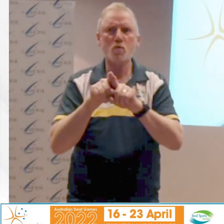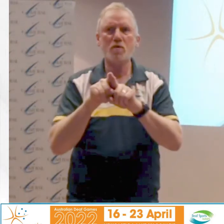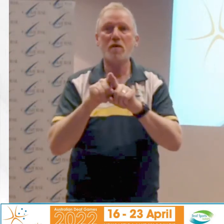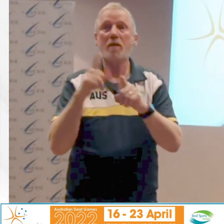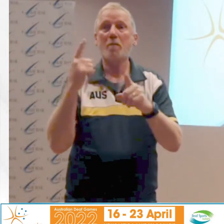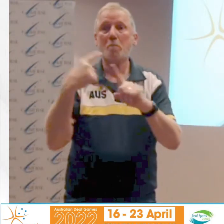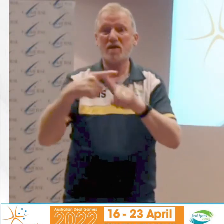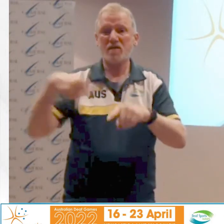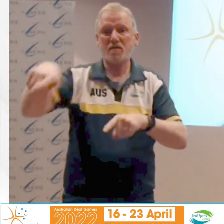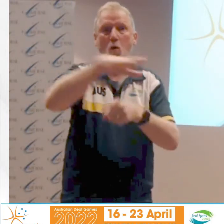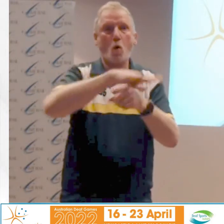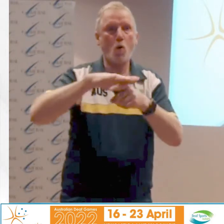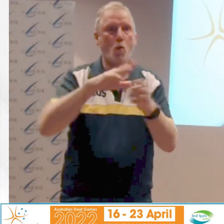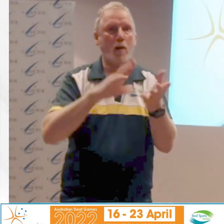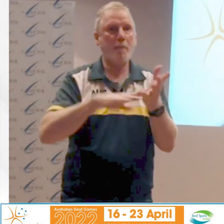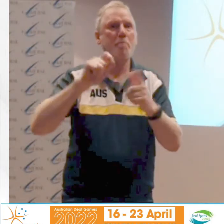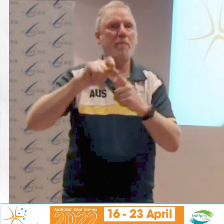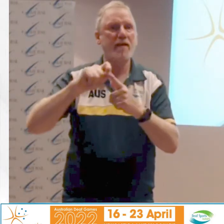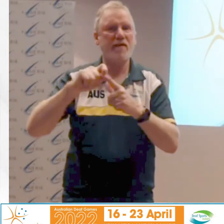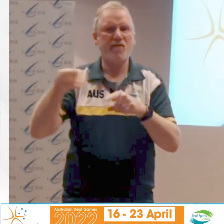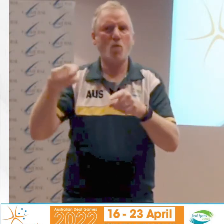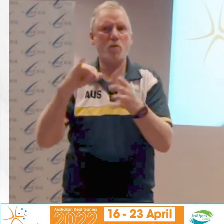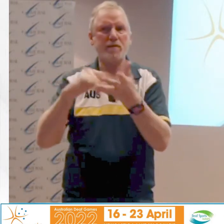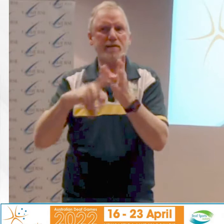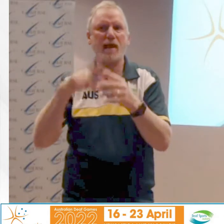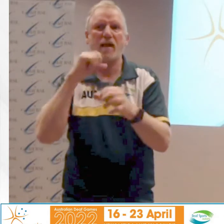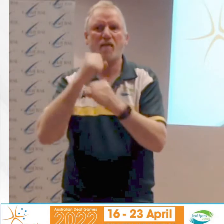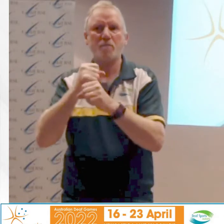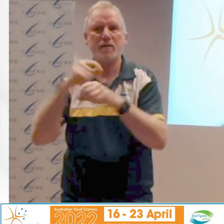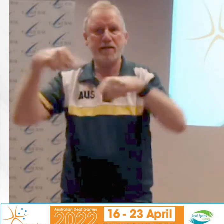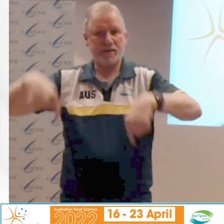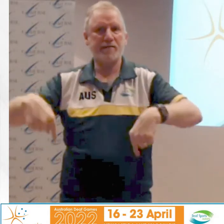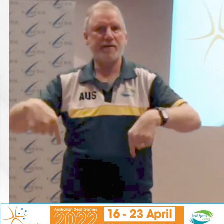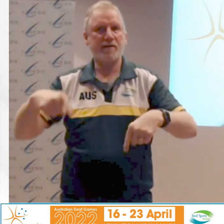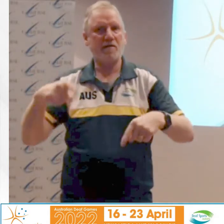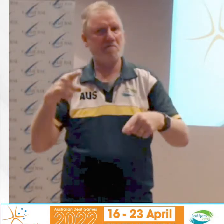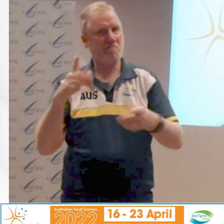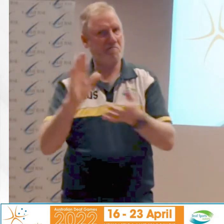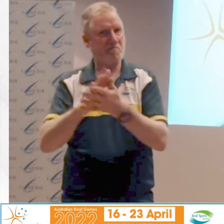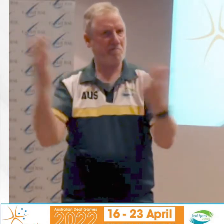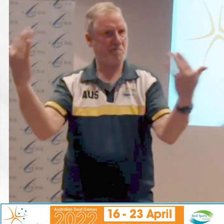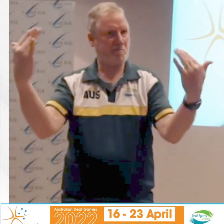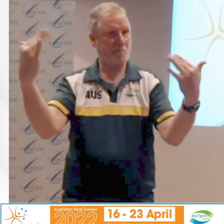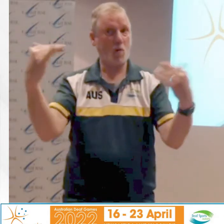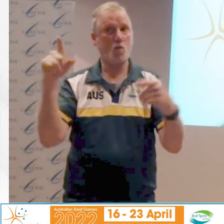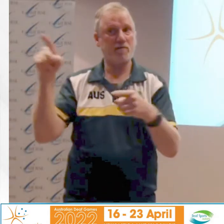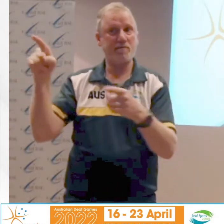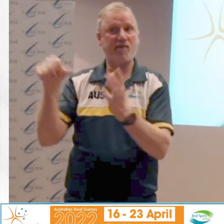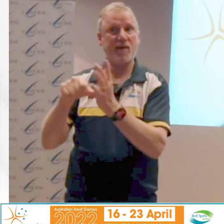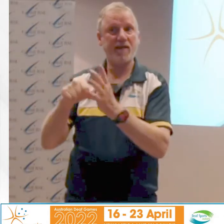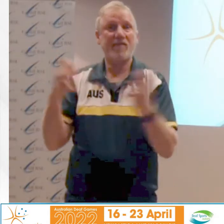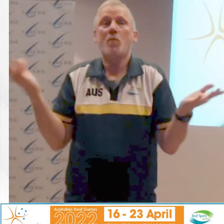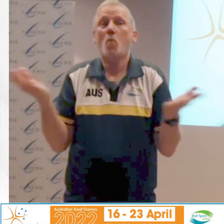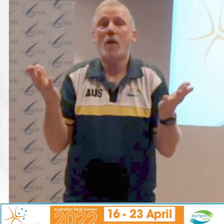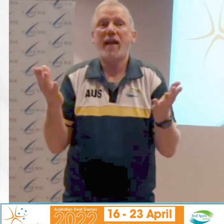really excited to have the games here we also had the local MP turn up which was really exciting for